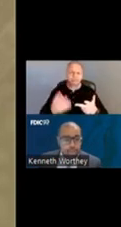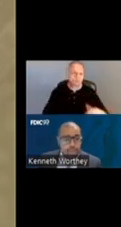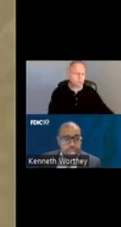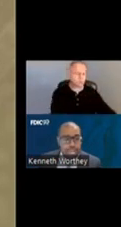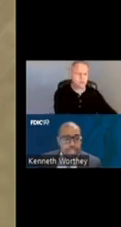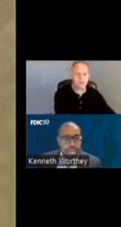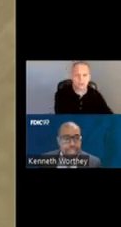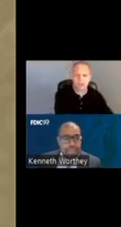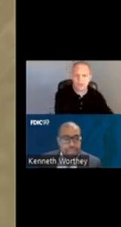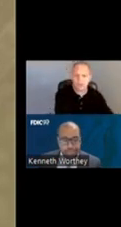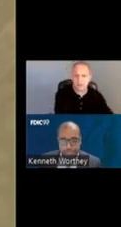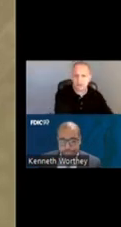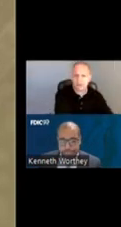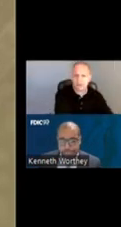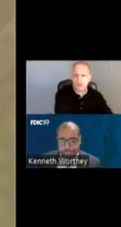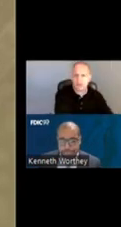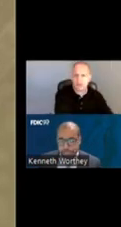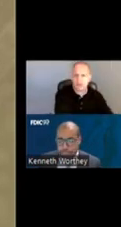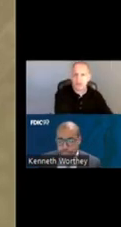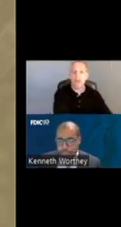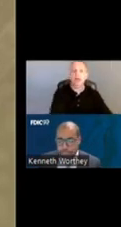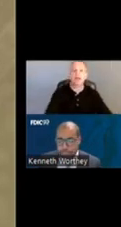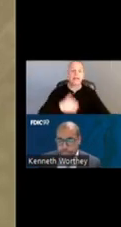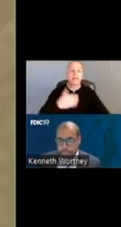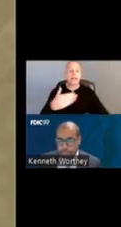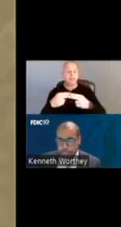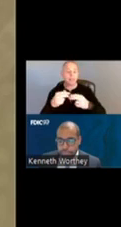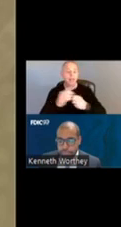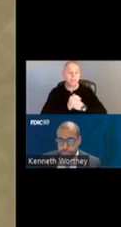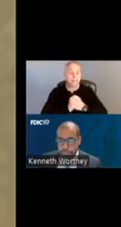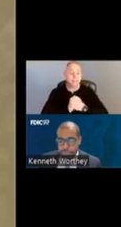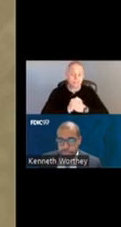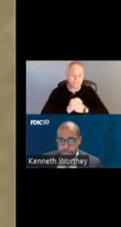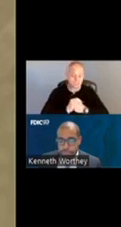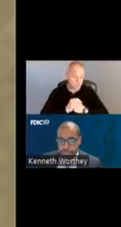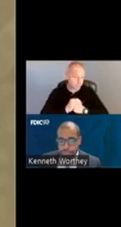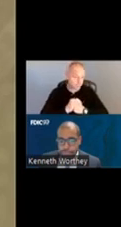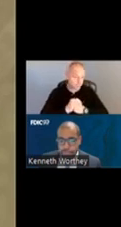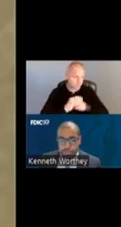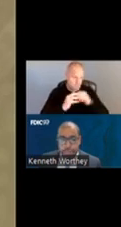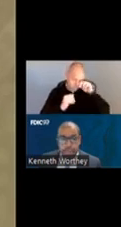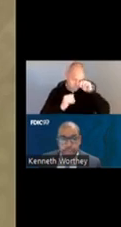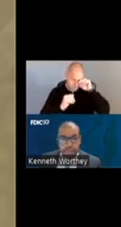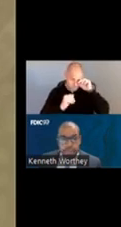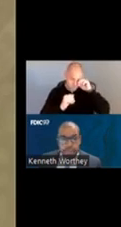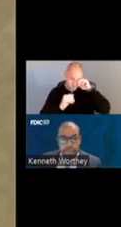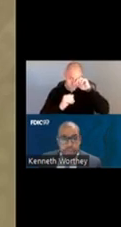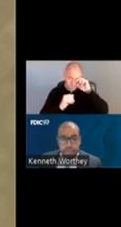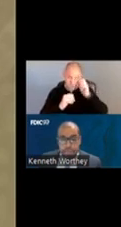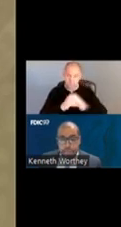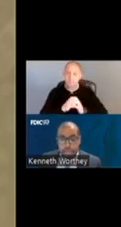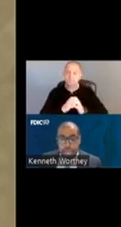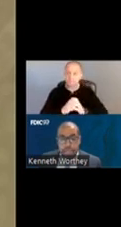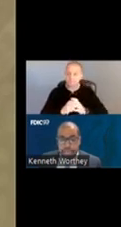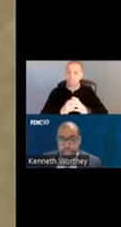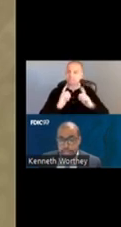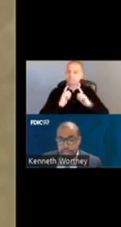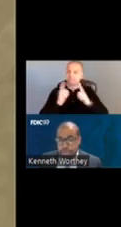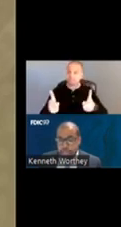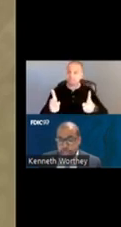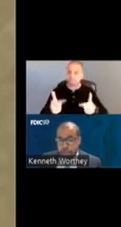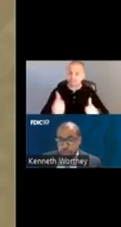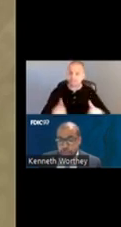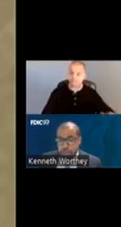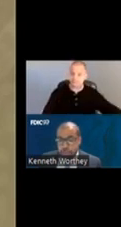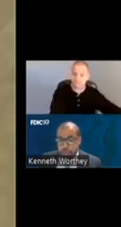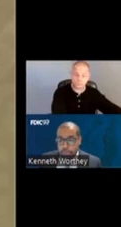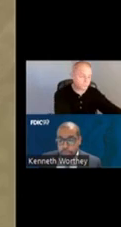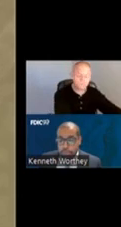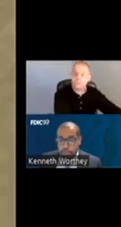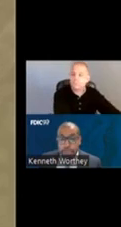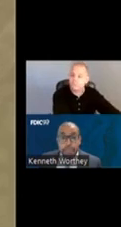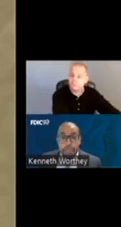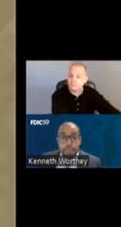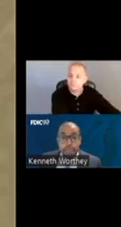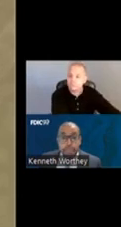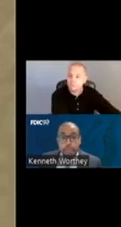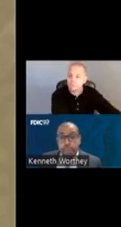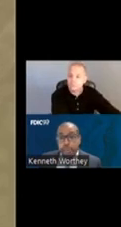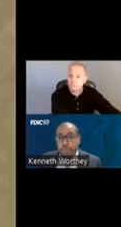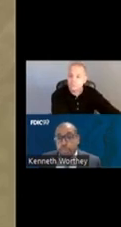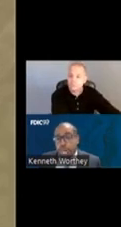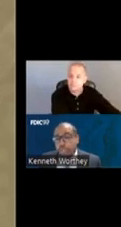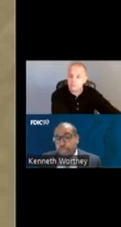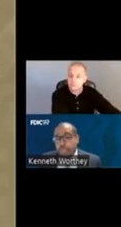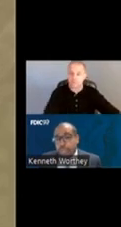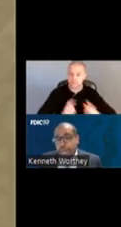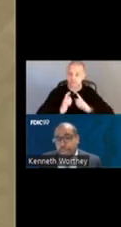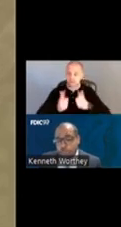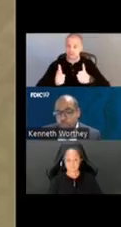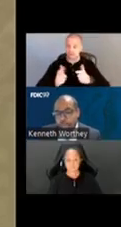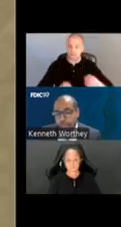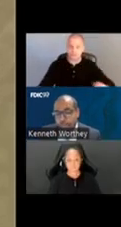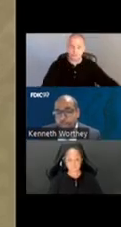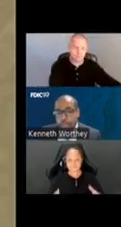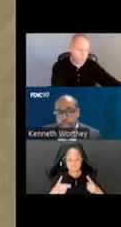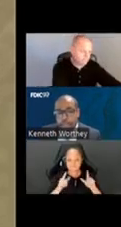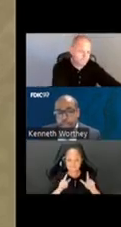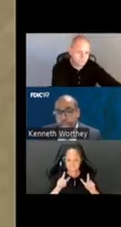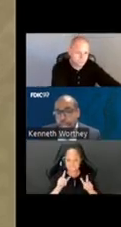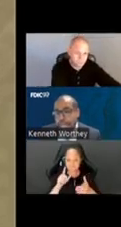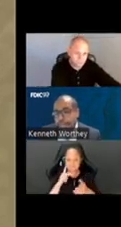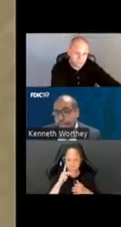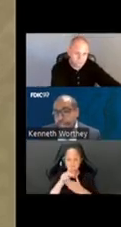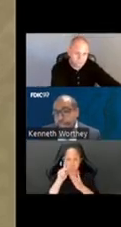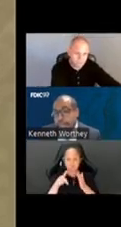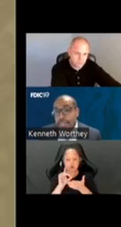We'll go to the next slide. So, the FDIC Money Smart program was launched in 2001. It is